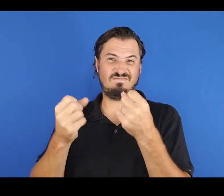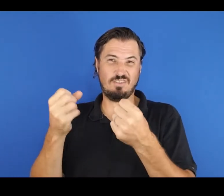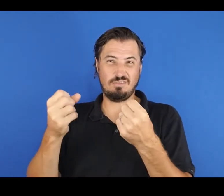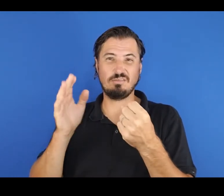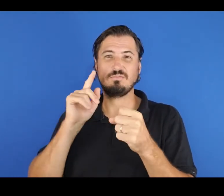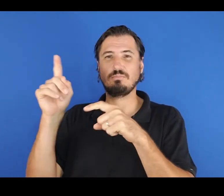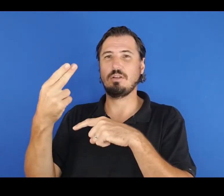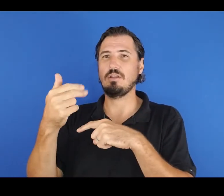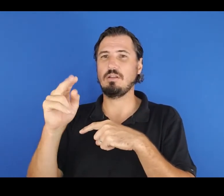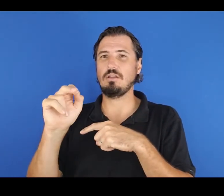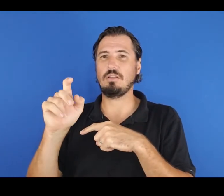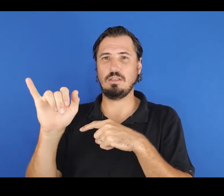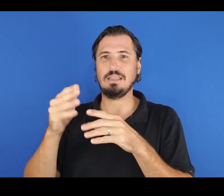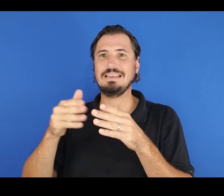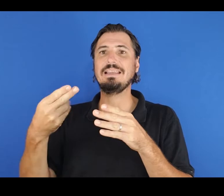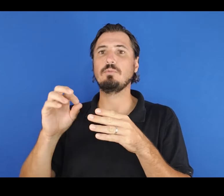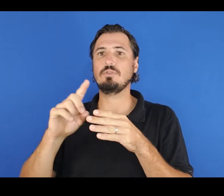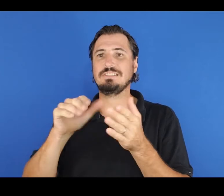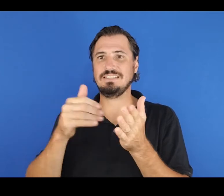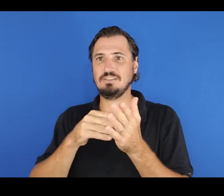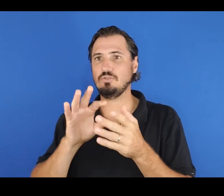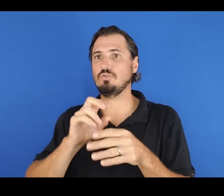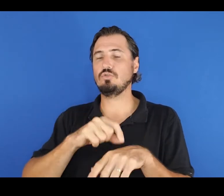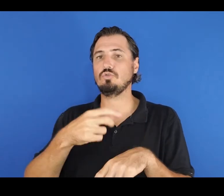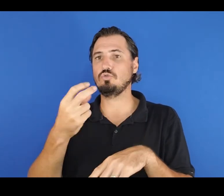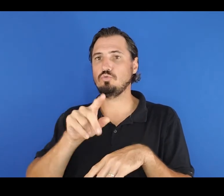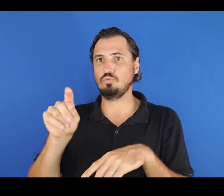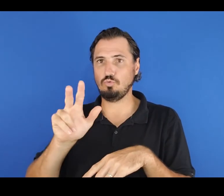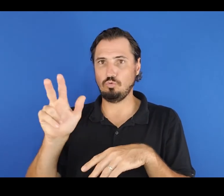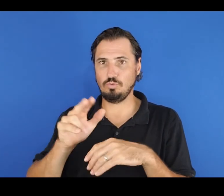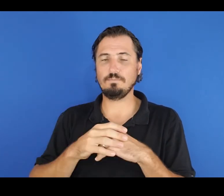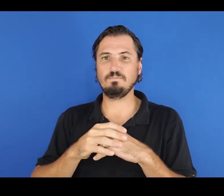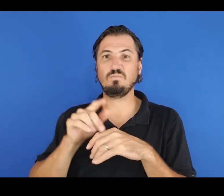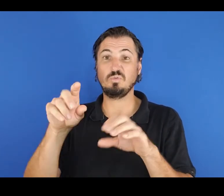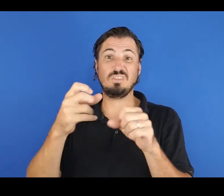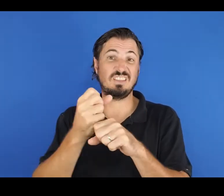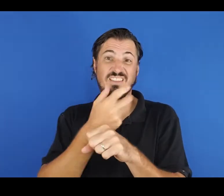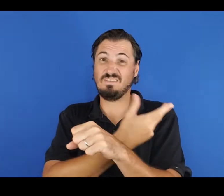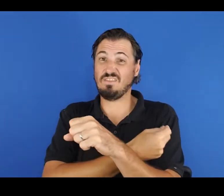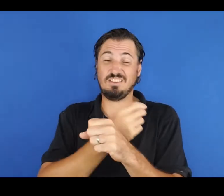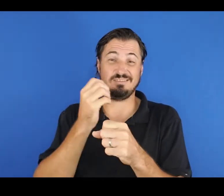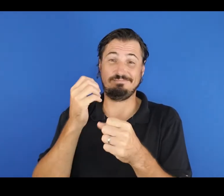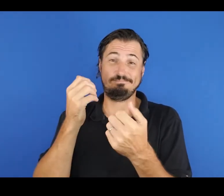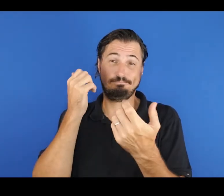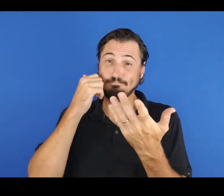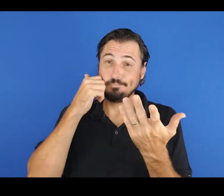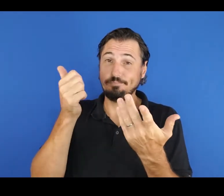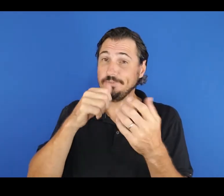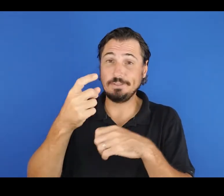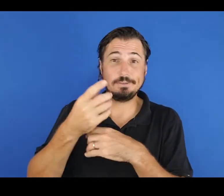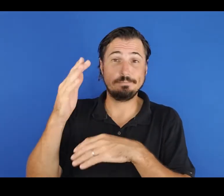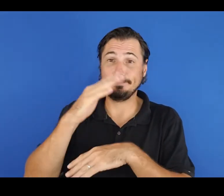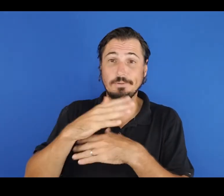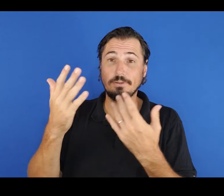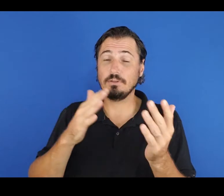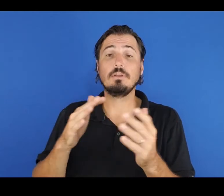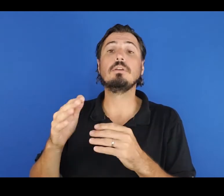Vaccines are available daily islandwide, visit Kauai.gov/vaccine for a full list of locations.